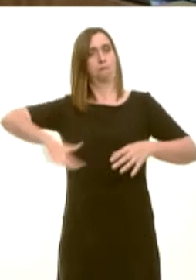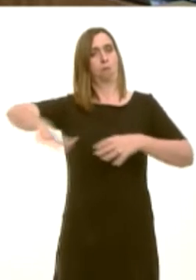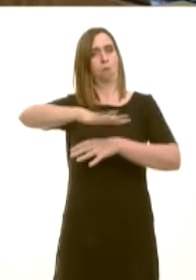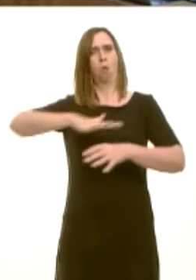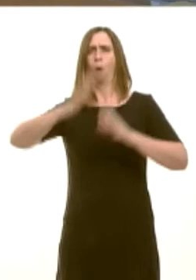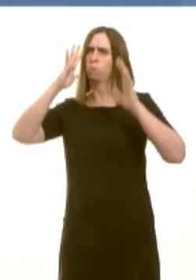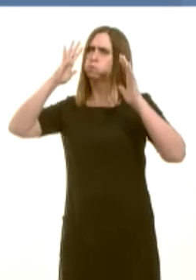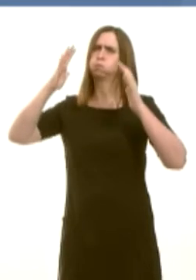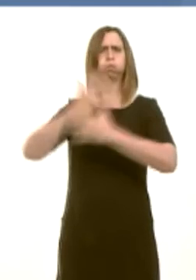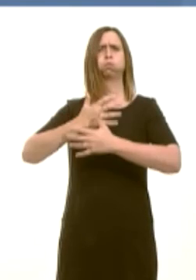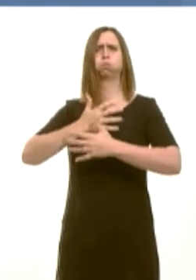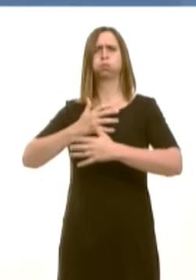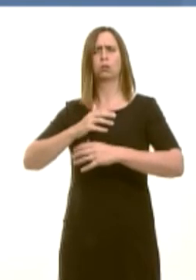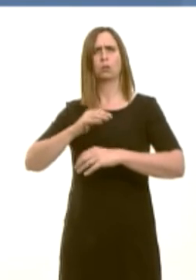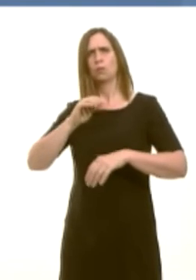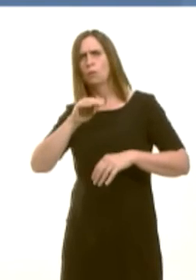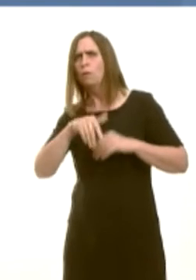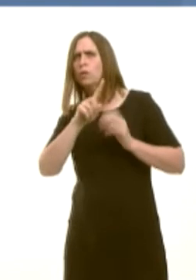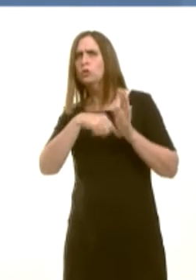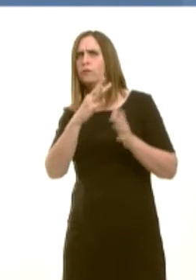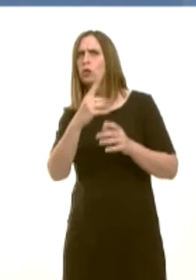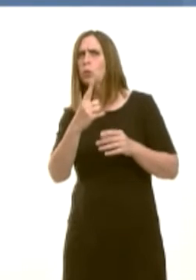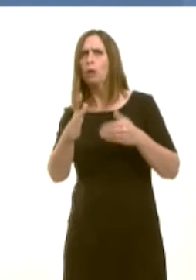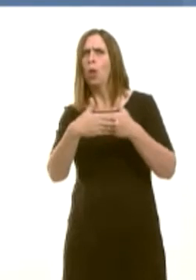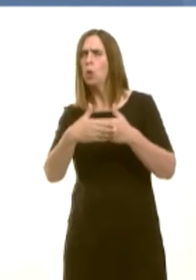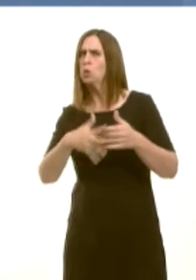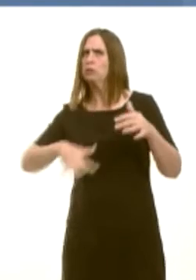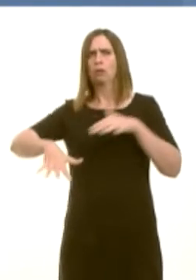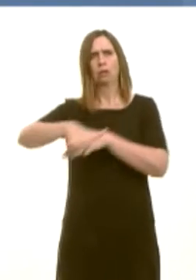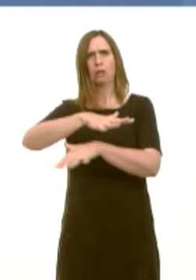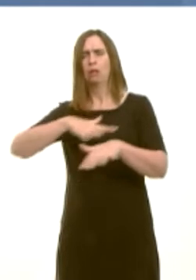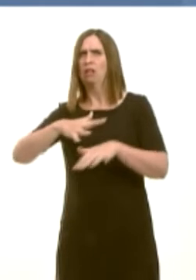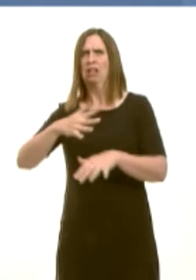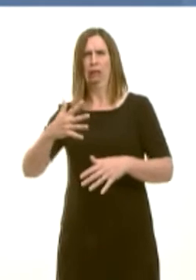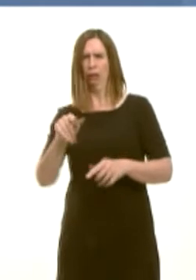about the decision relating to junction 41. Now, they see a permanent electricity supply